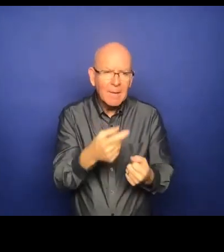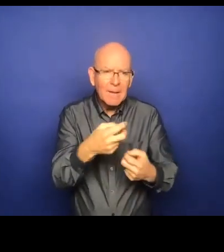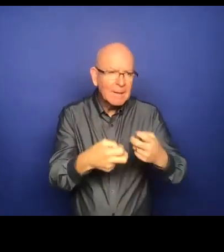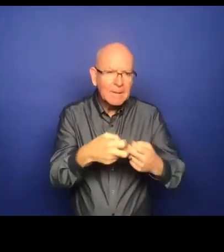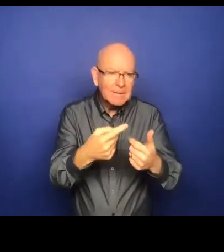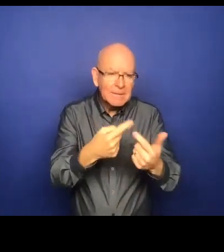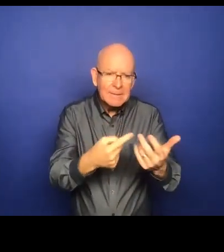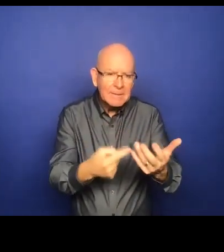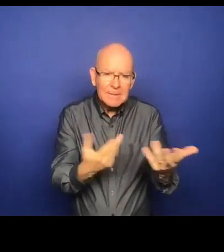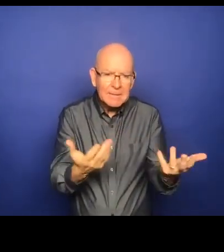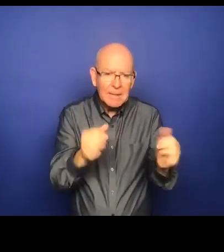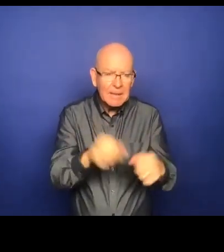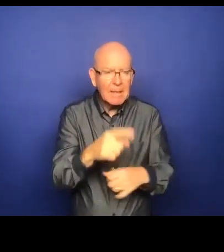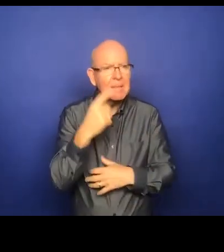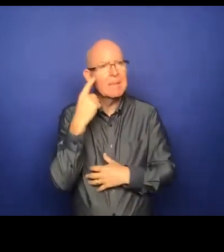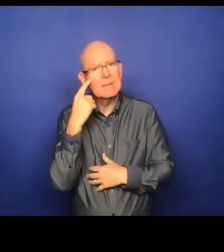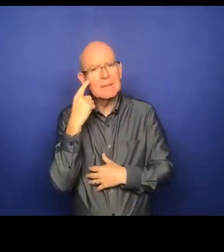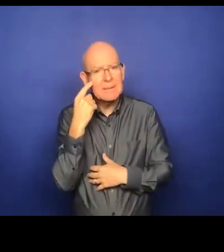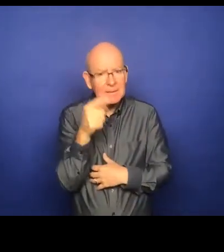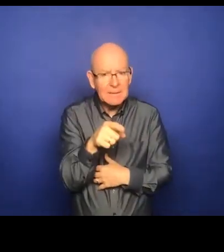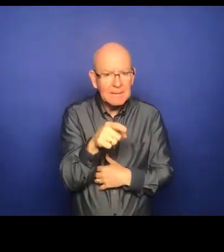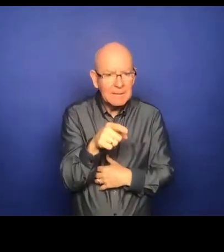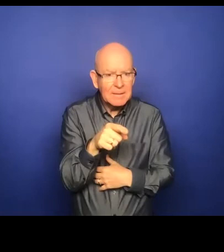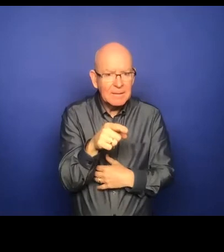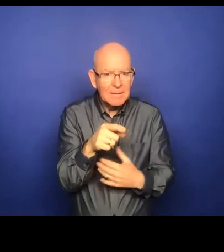already per accepted and what are the issues so if you can braps